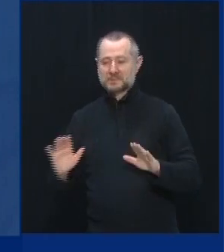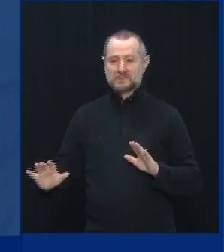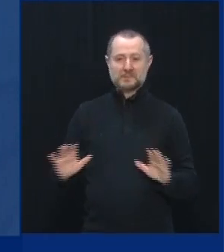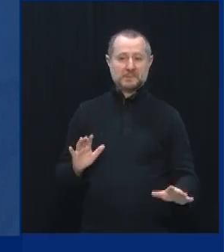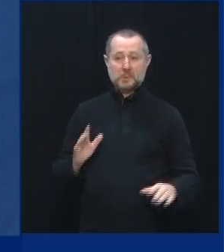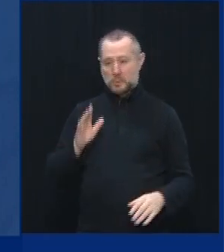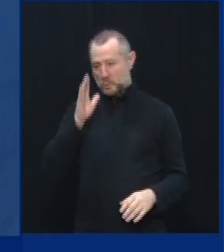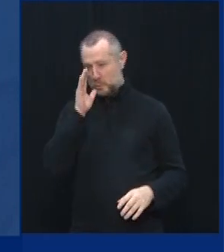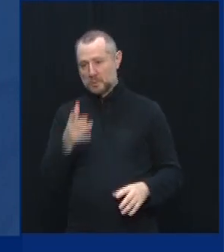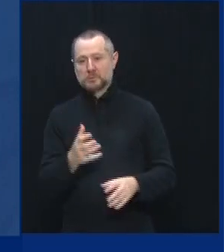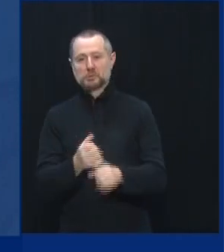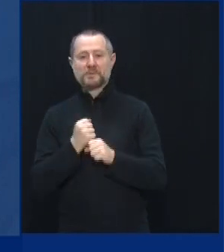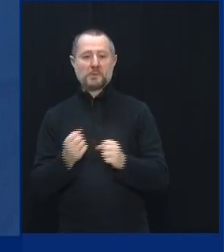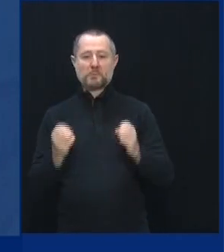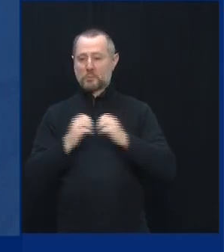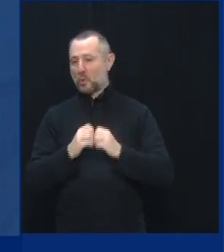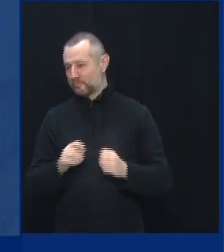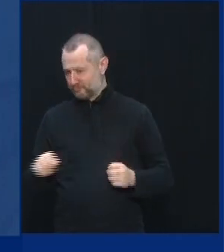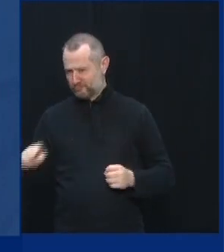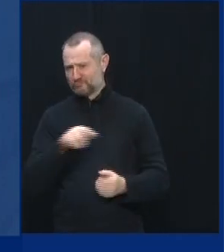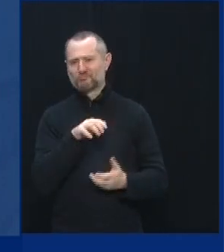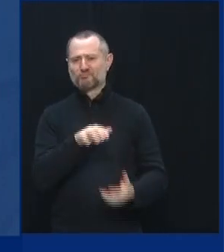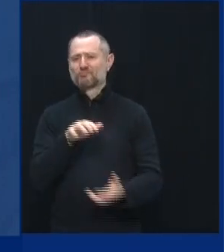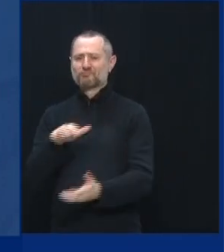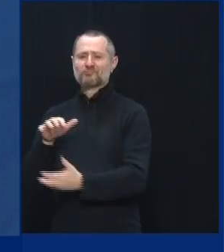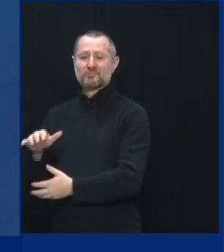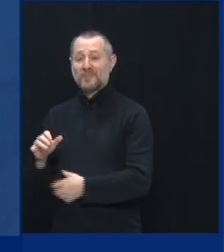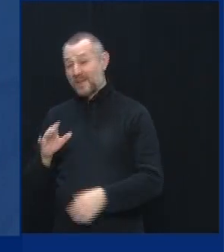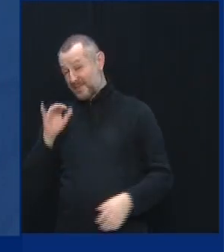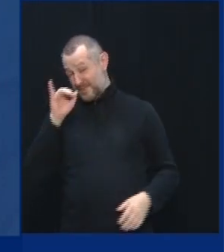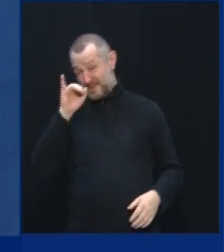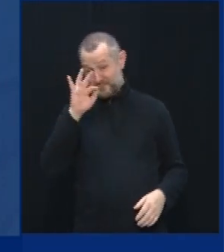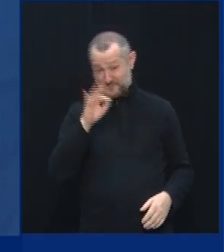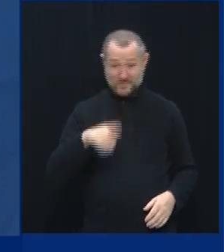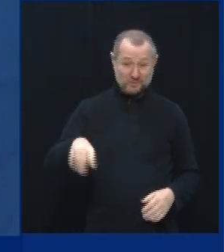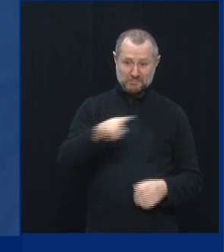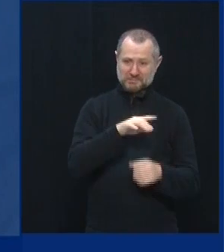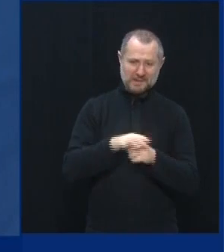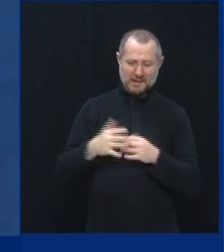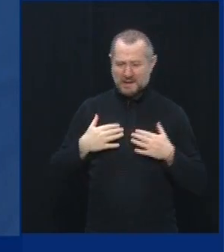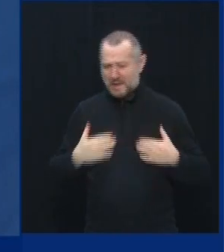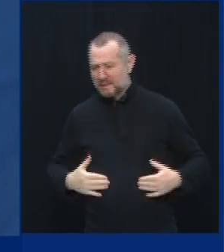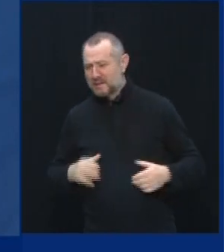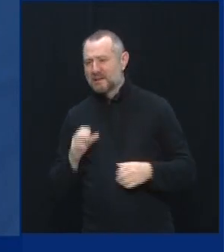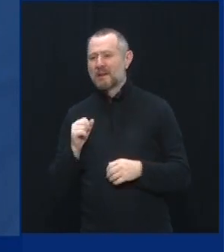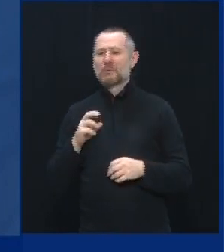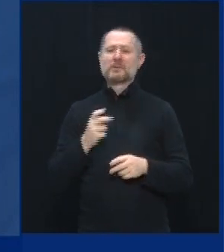SO THEY ARE IN DIFFERENT OPERATIONS AND WE WANT TO GIVE THEM MORE FLEXIBILITY.